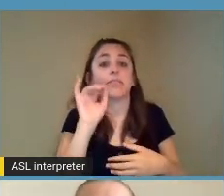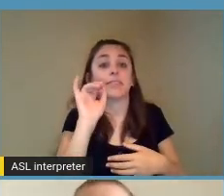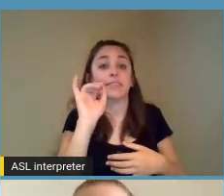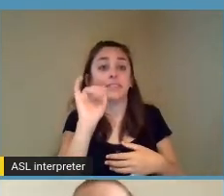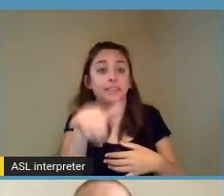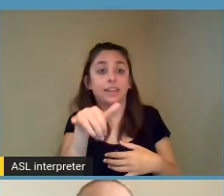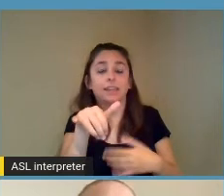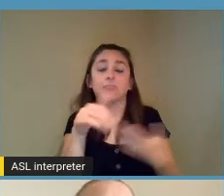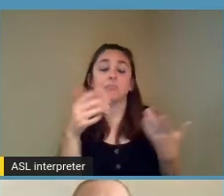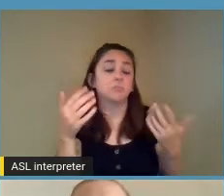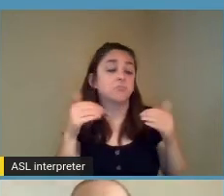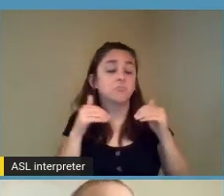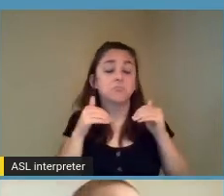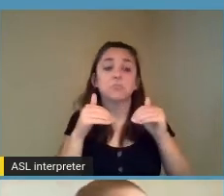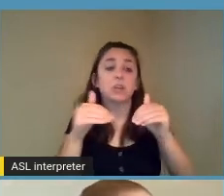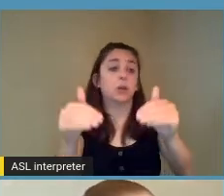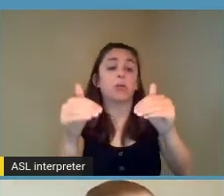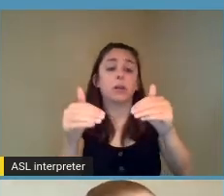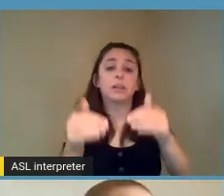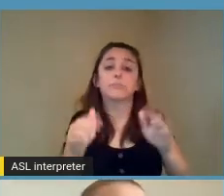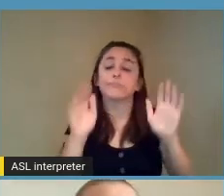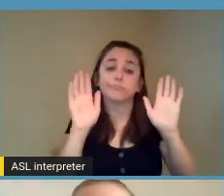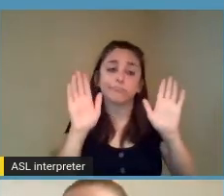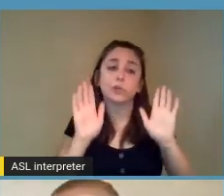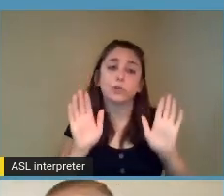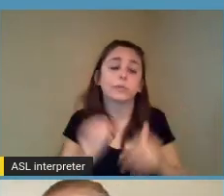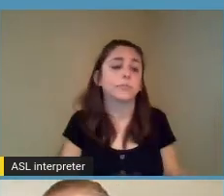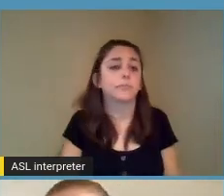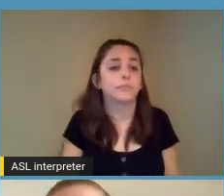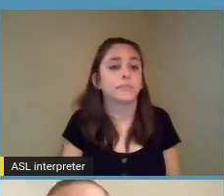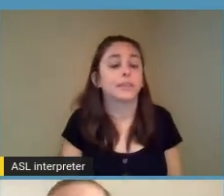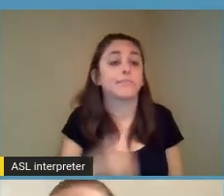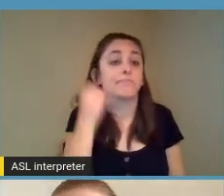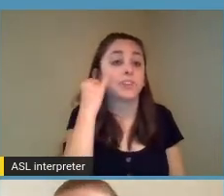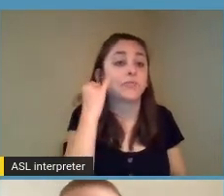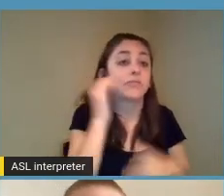it. If you are already using audacity and feel comfortable there, use it. If you are